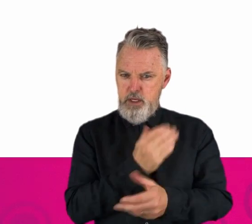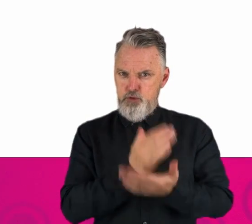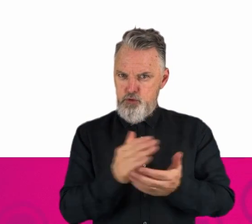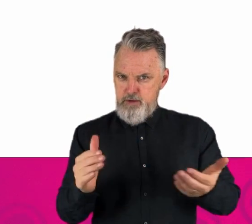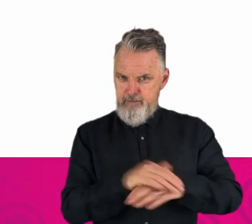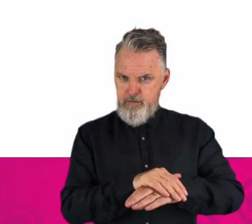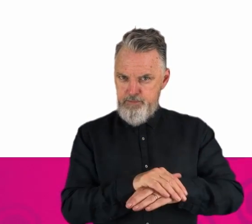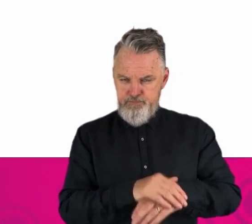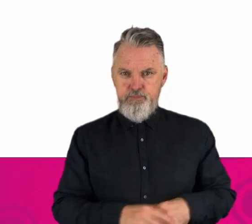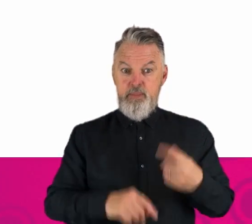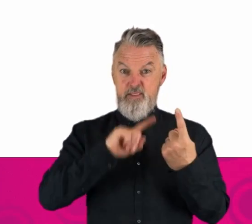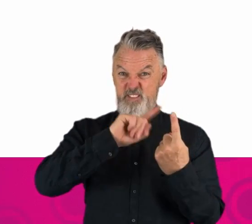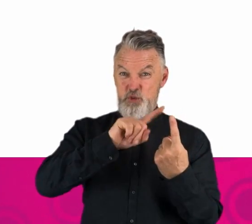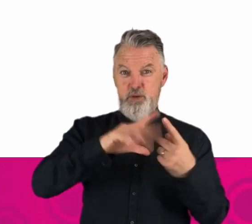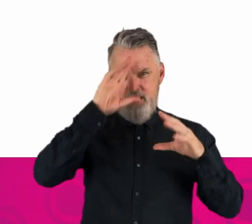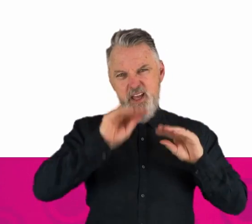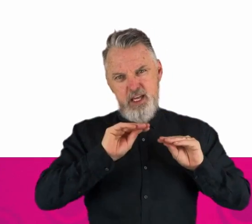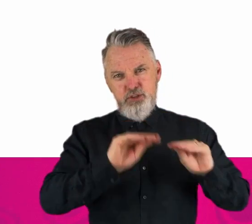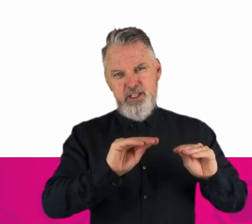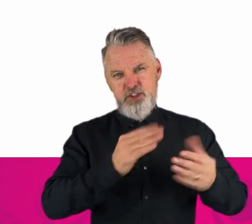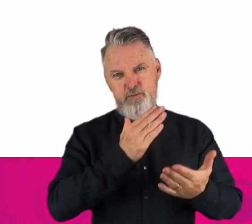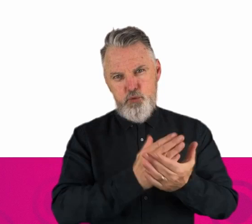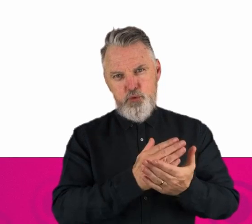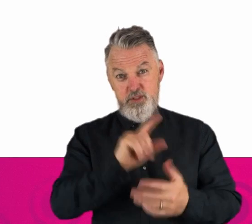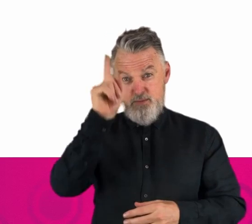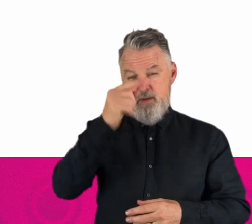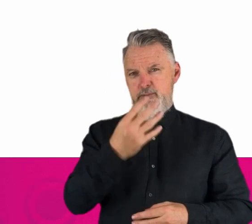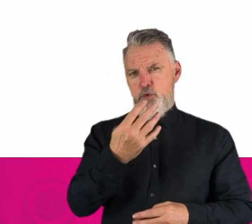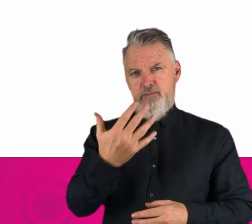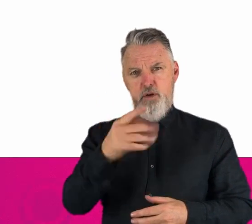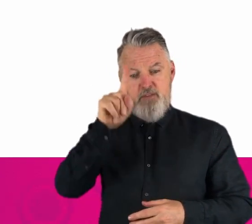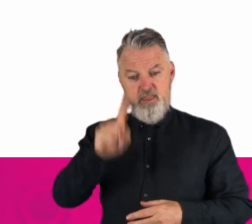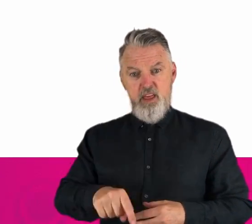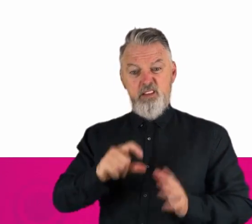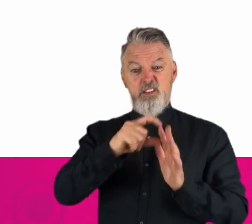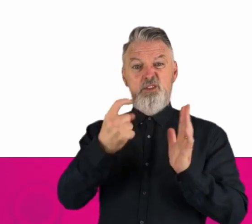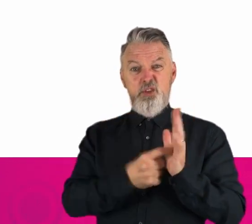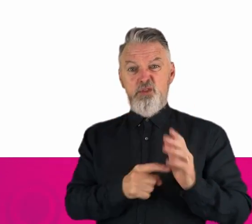The first is education. Currently, 45,000 clinicians in Australia are trained